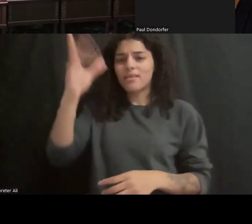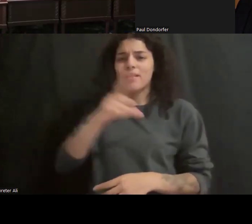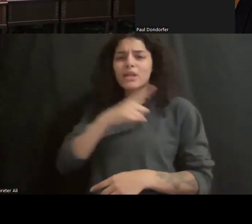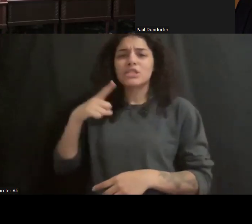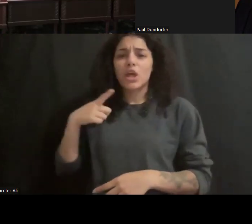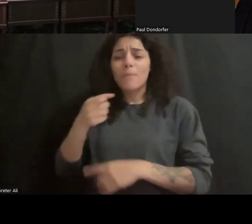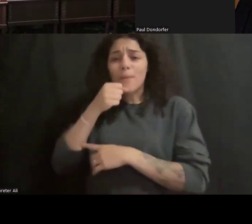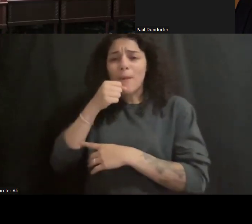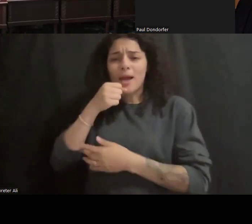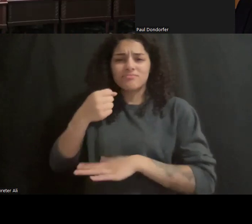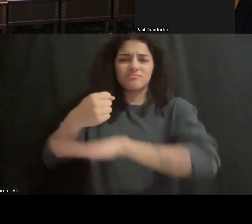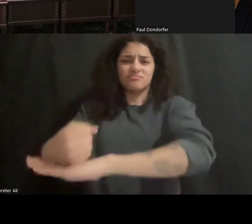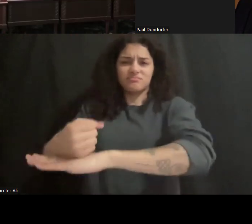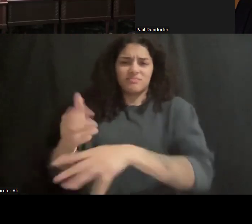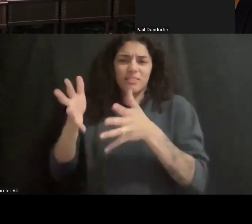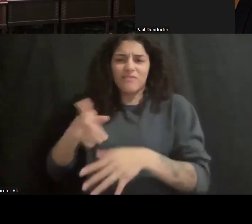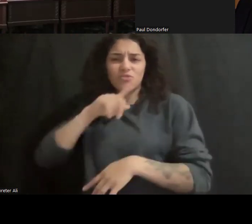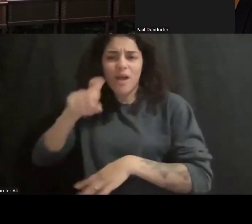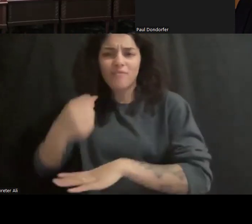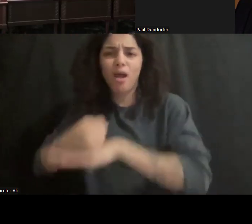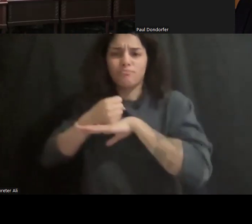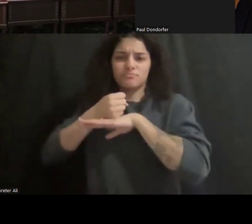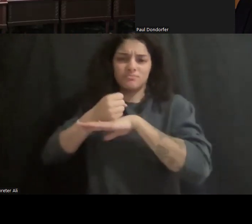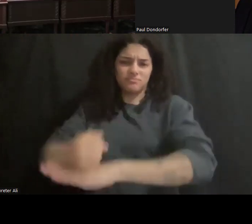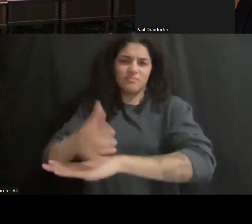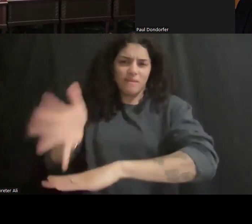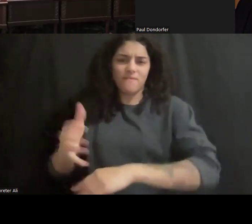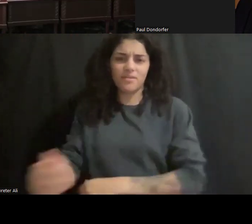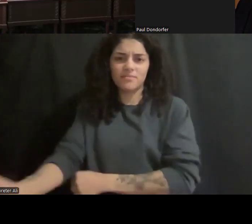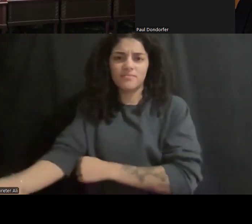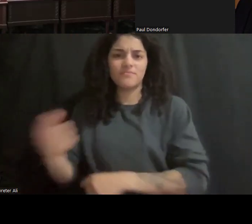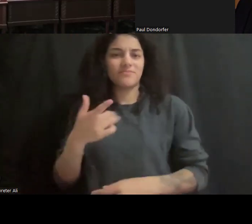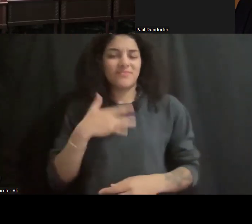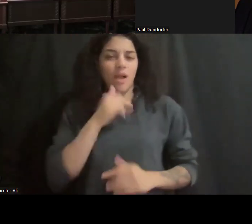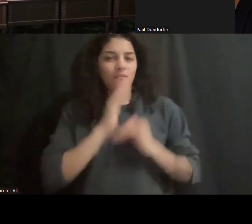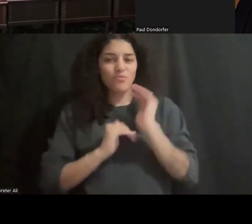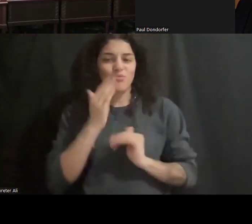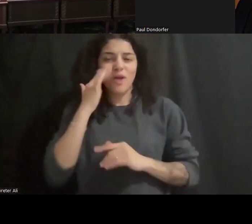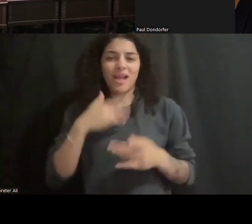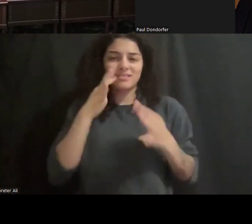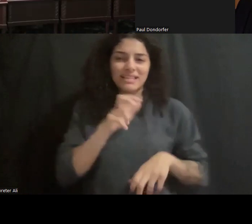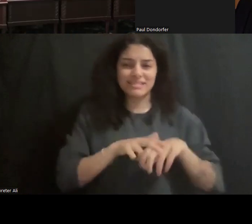set it right down Thank you It's just comfortable Do it My My biggest concern